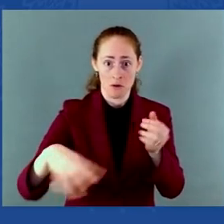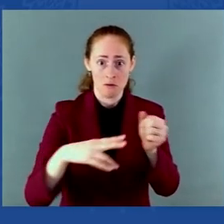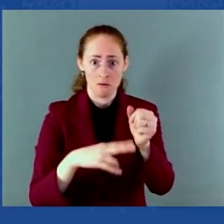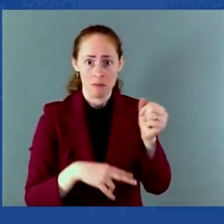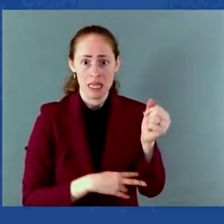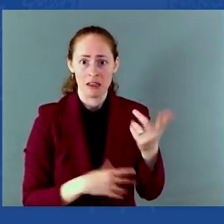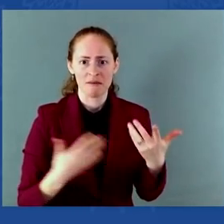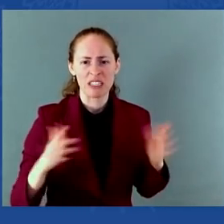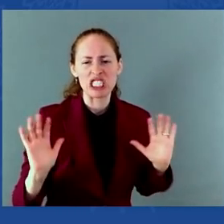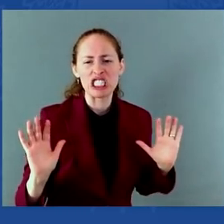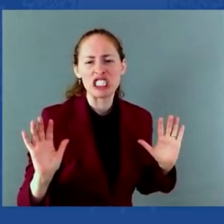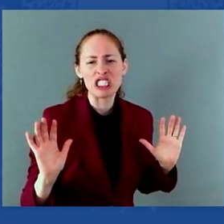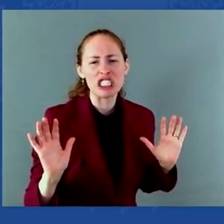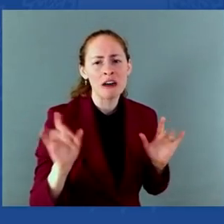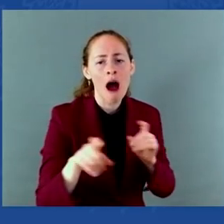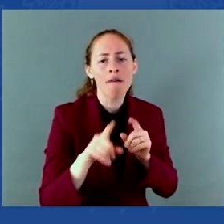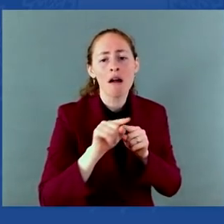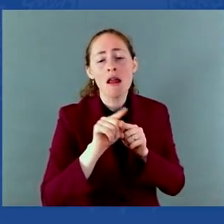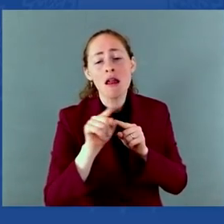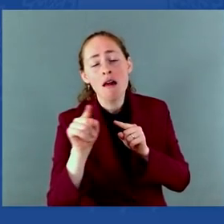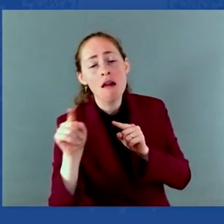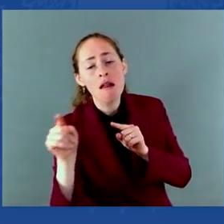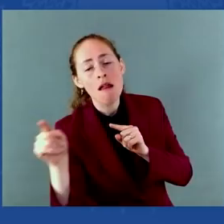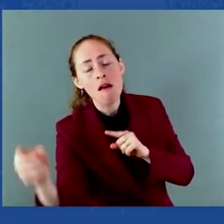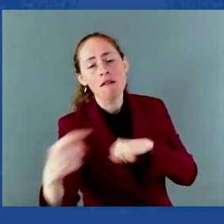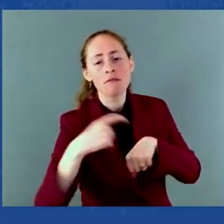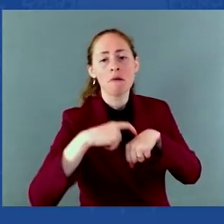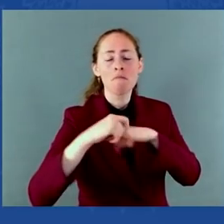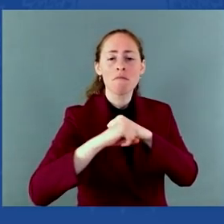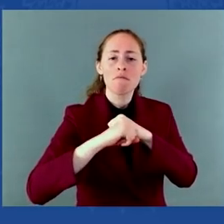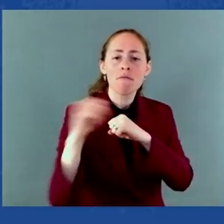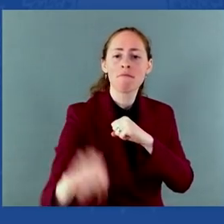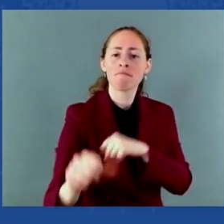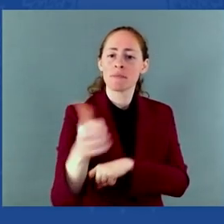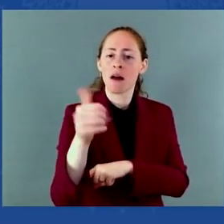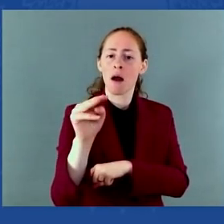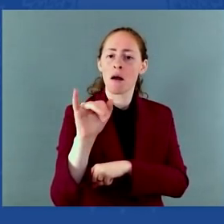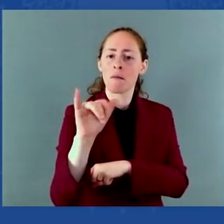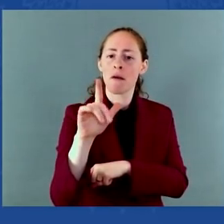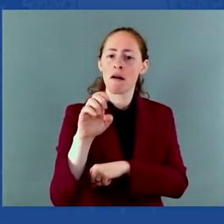And I know, having `had a house burn down with my wife in it -- she got out safely, God willing --